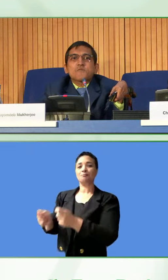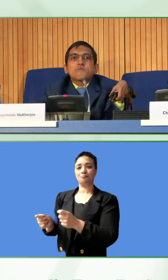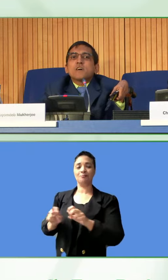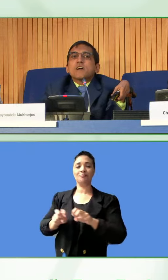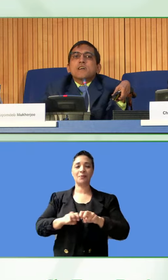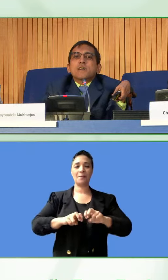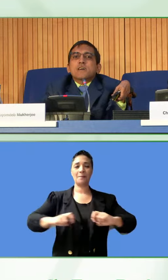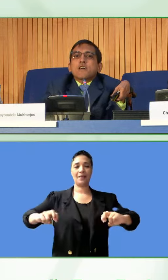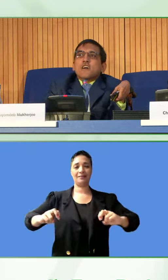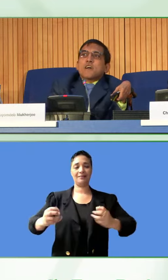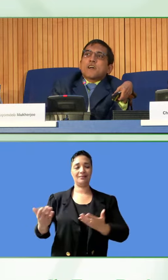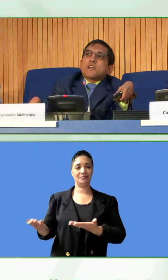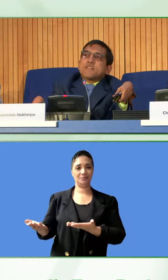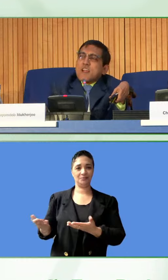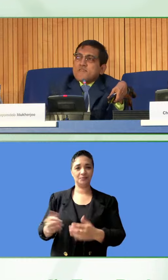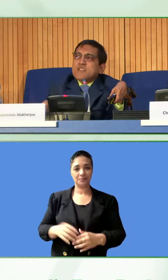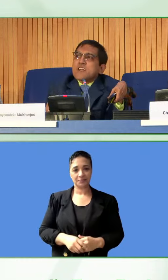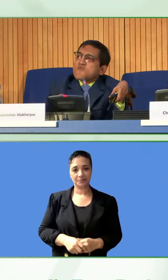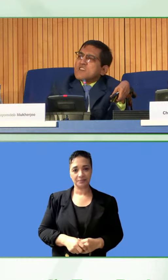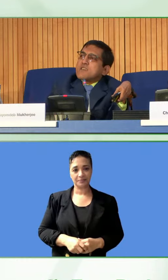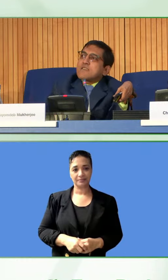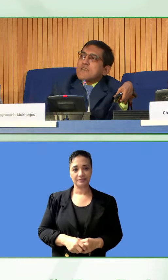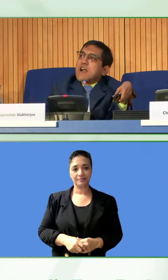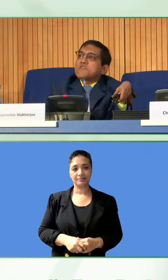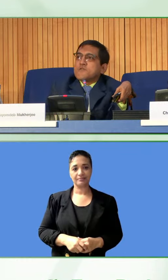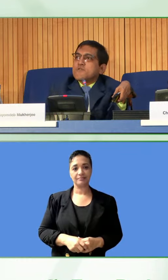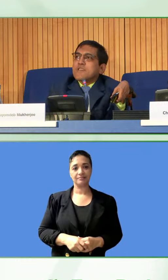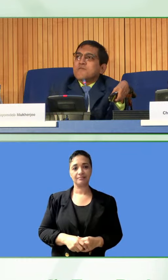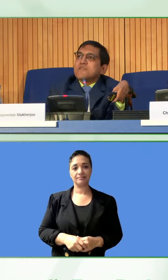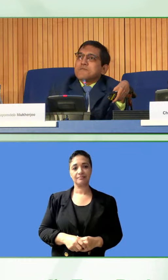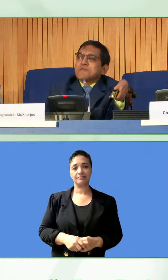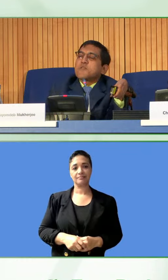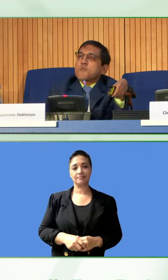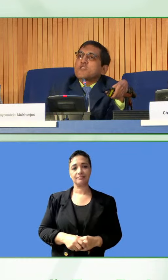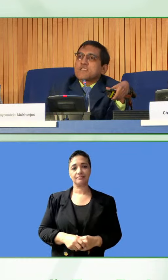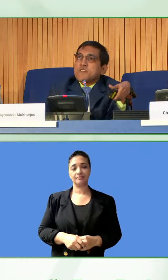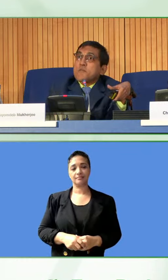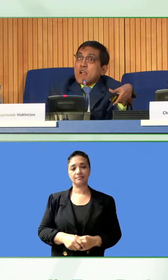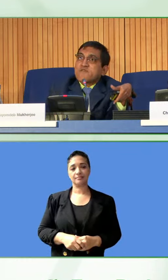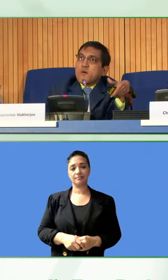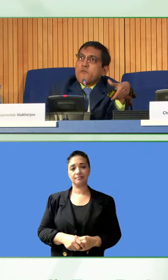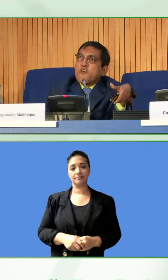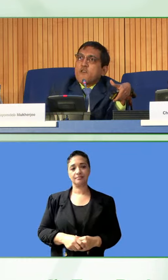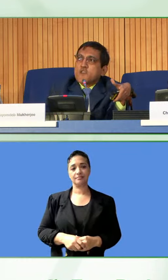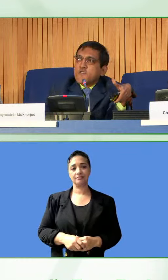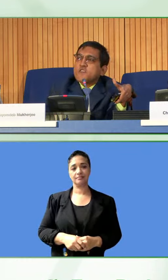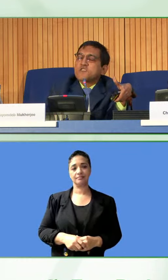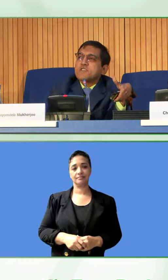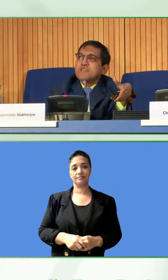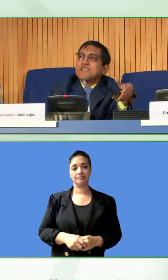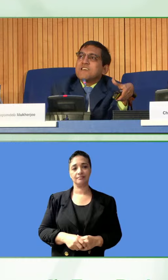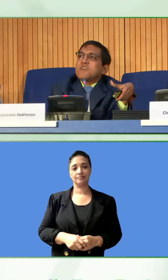So we did a project on the platform for innovation.